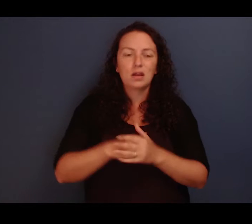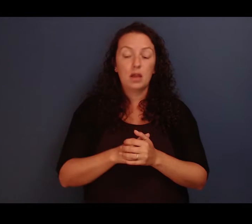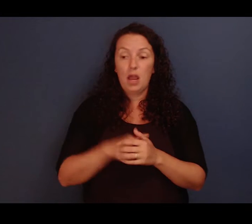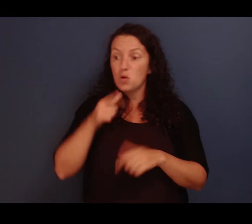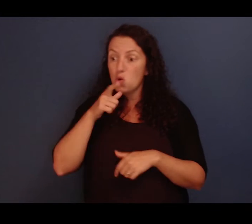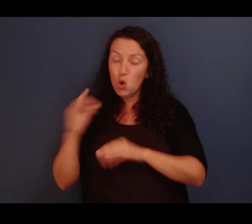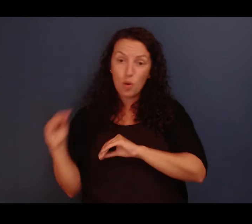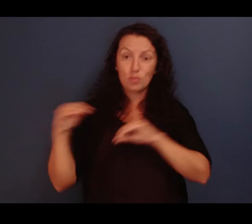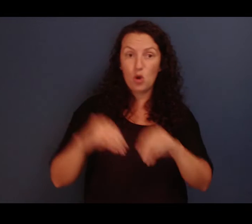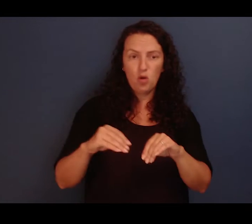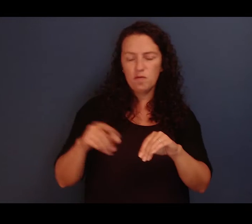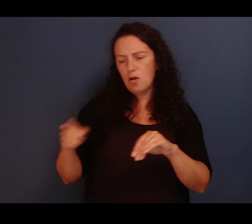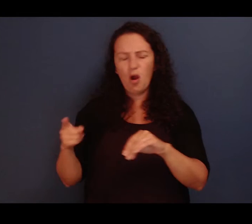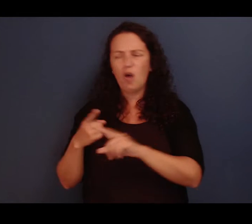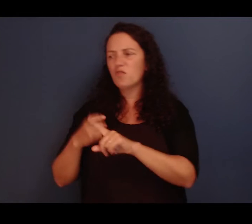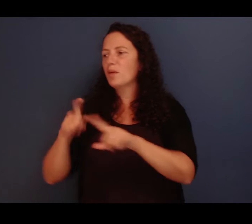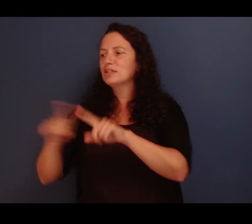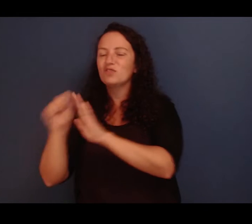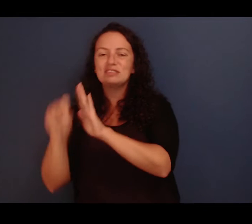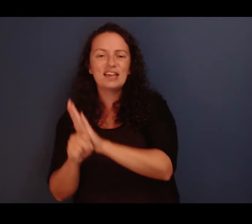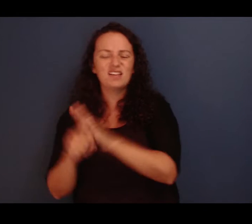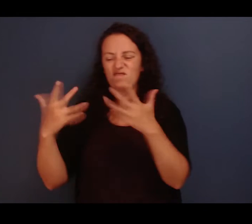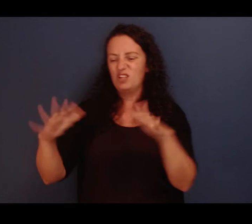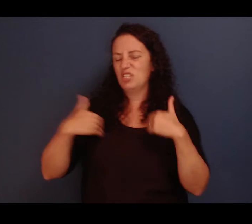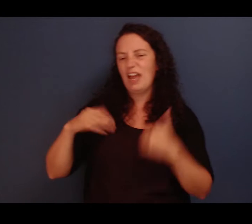states who already had a bachelors or masters degree.